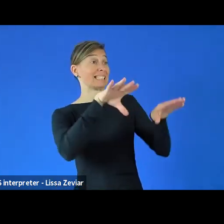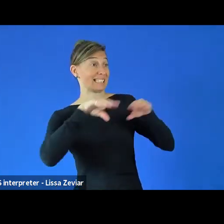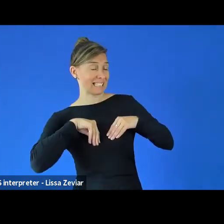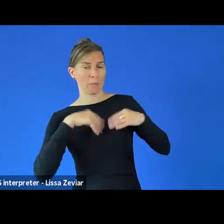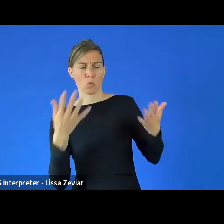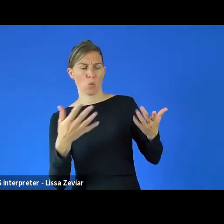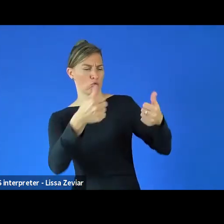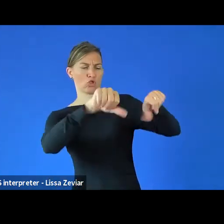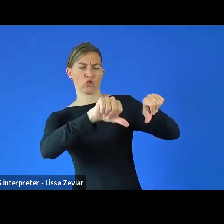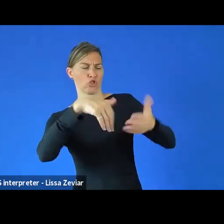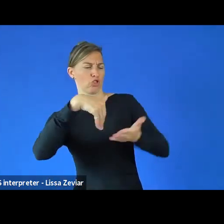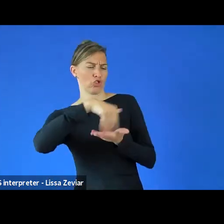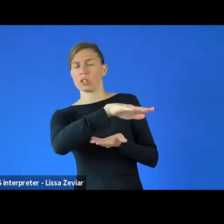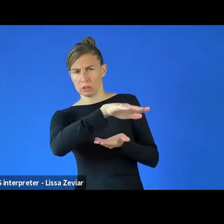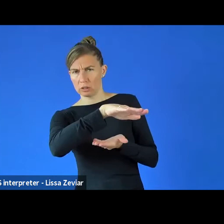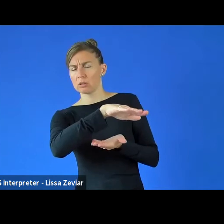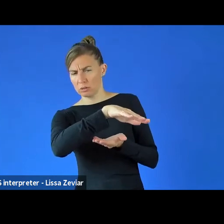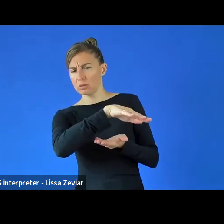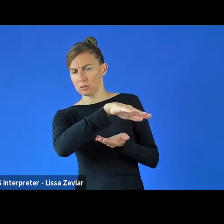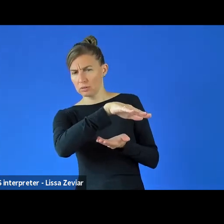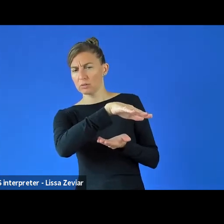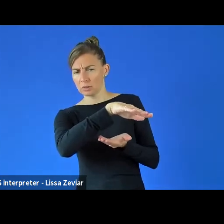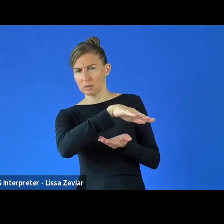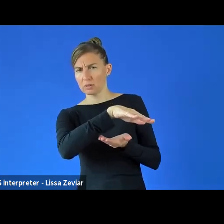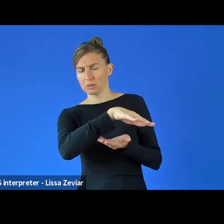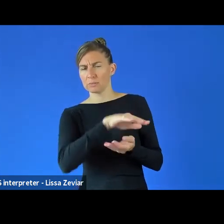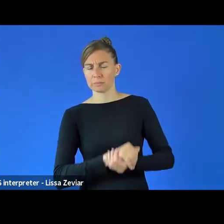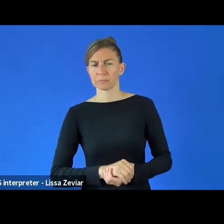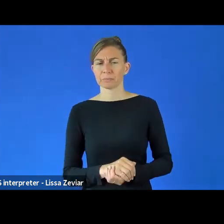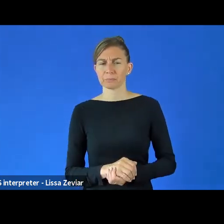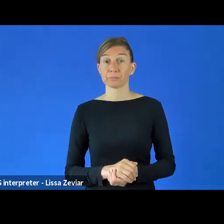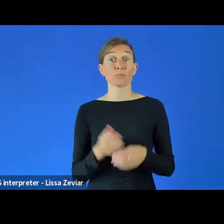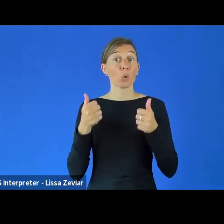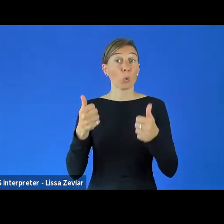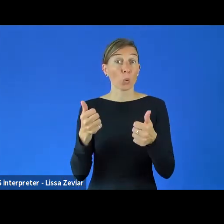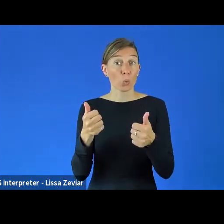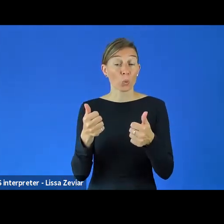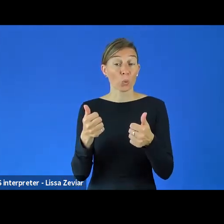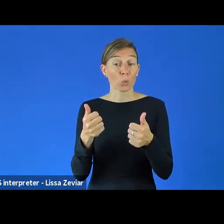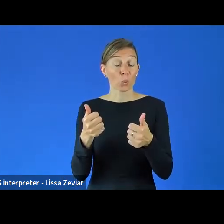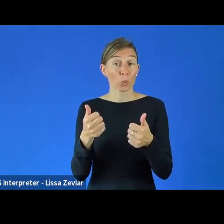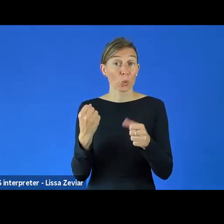from the European Commission. Good news, in the case they don't accept,